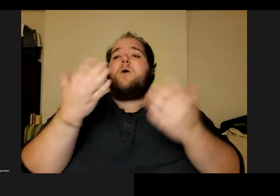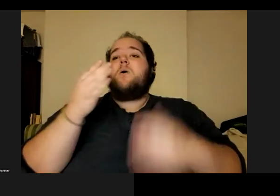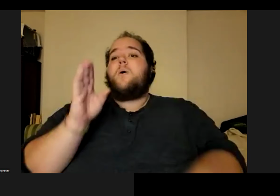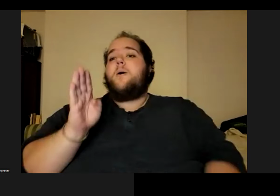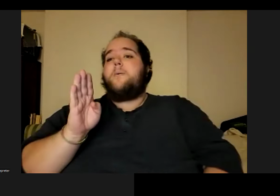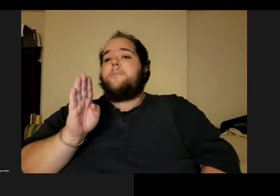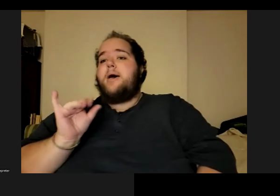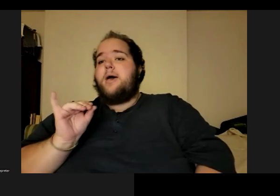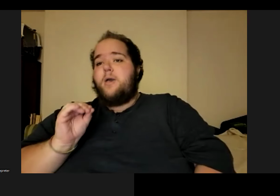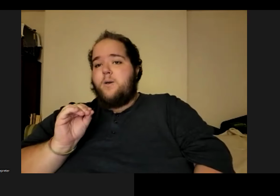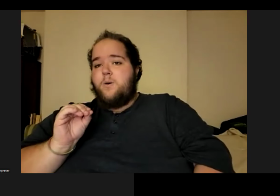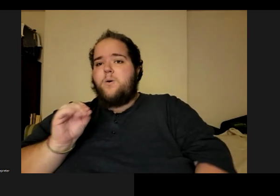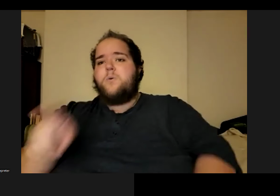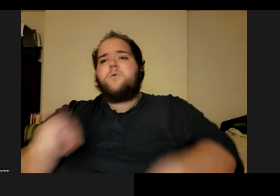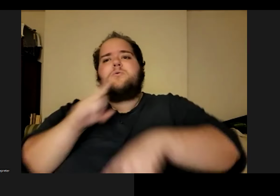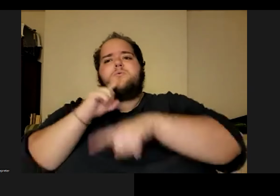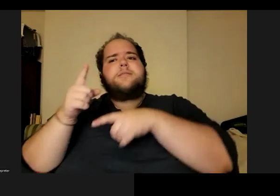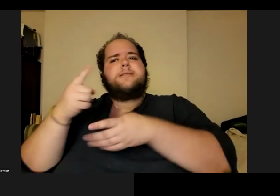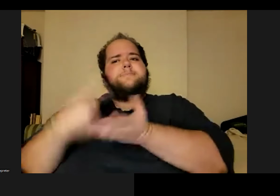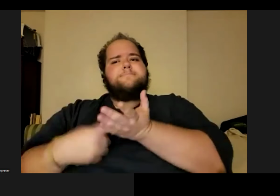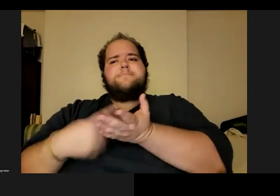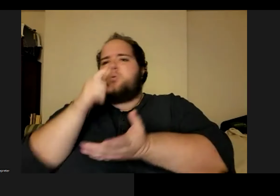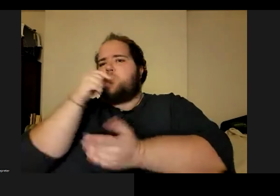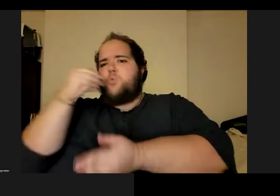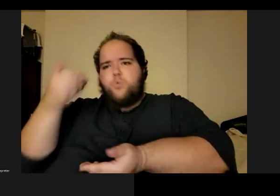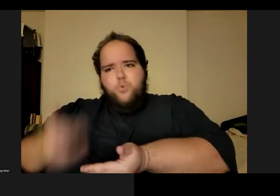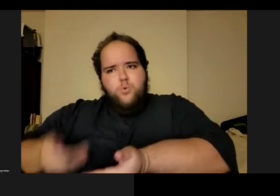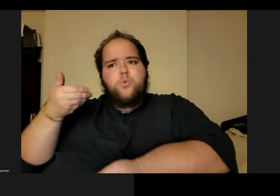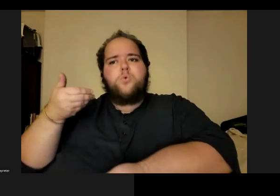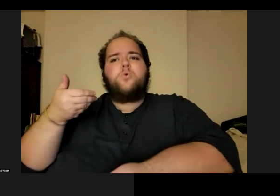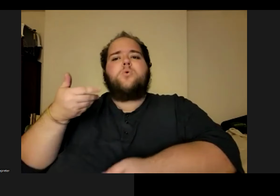Who am I? Versus for your artist statement, what do I do?